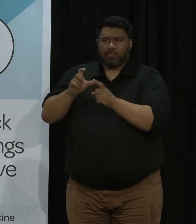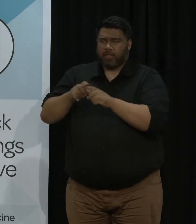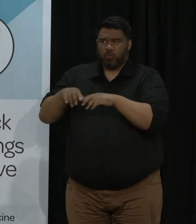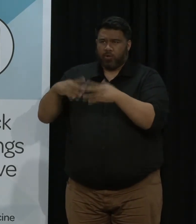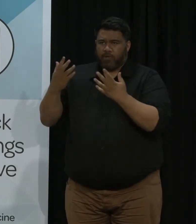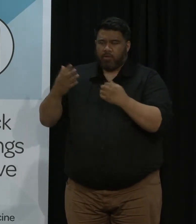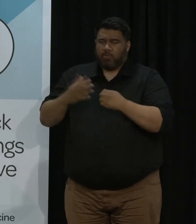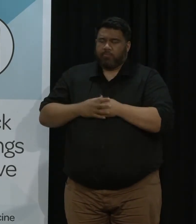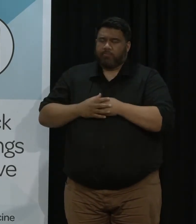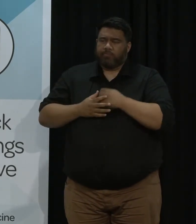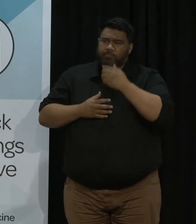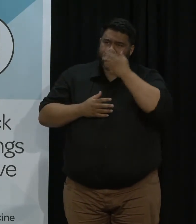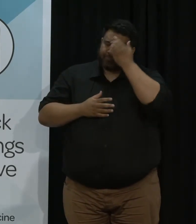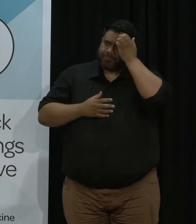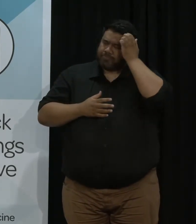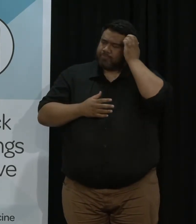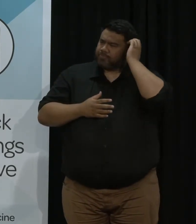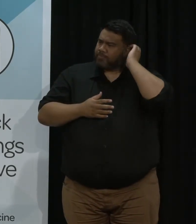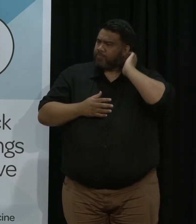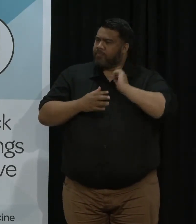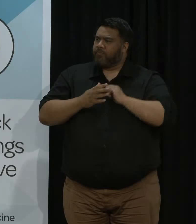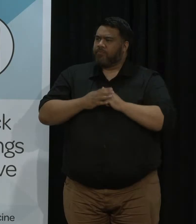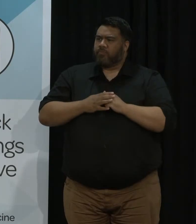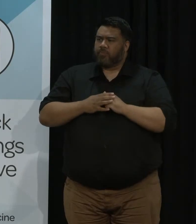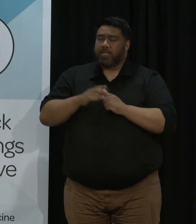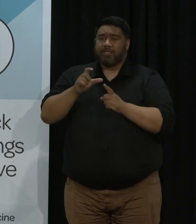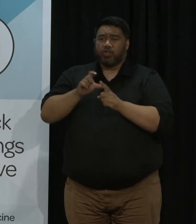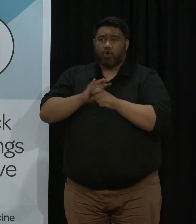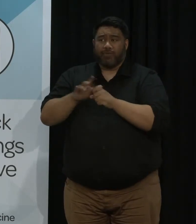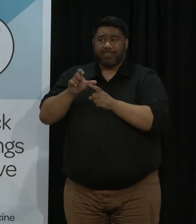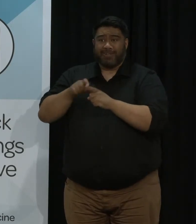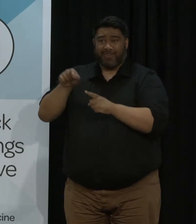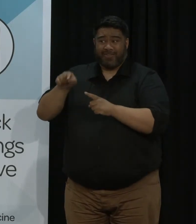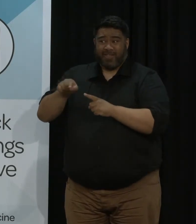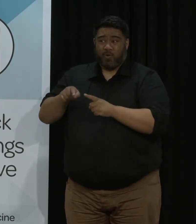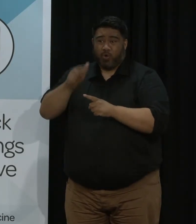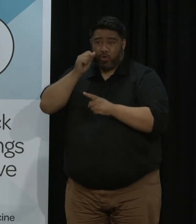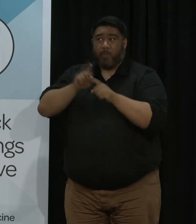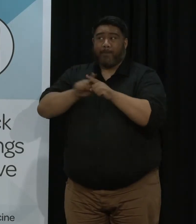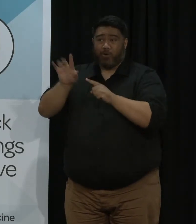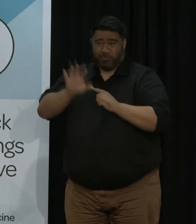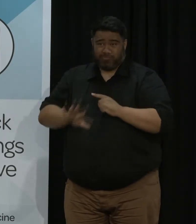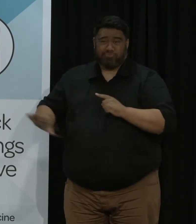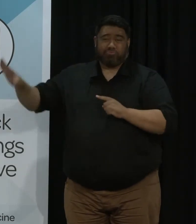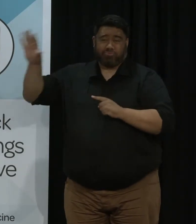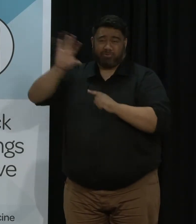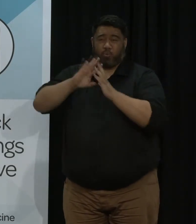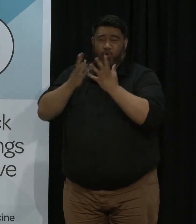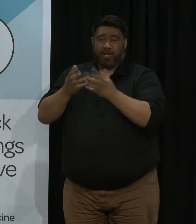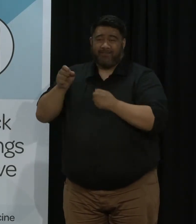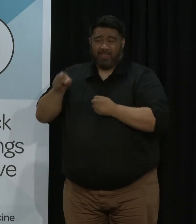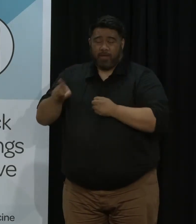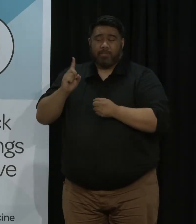cases from entering our community. And we will continue to do so with this variant as well, as we do with the Delta